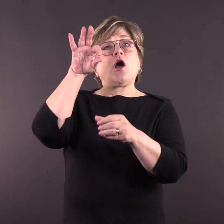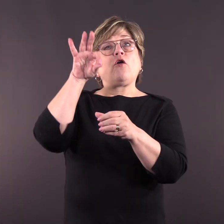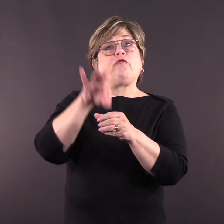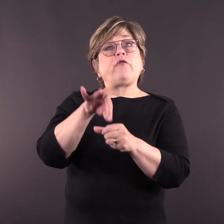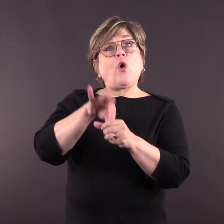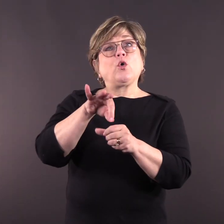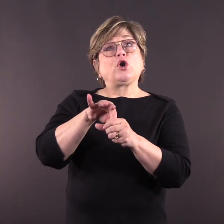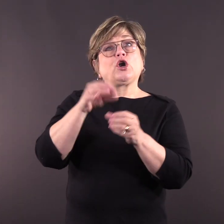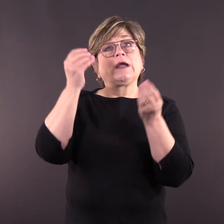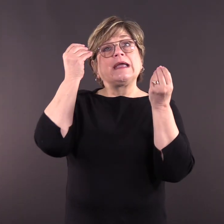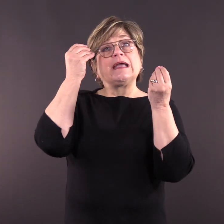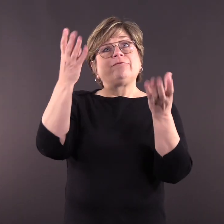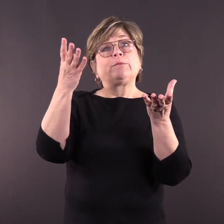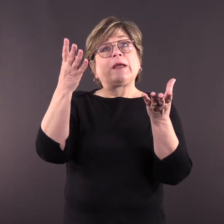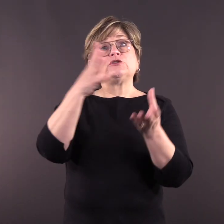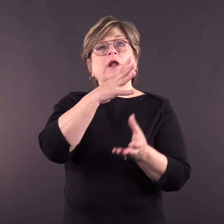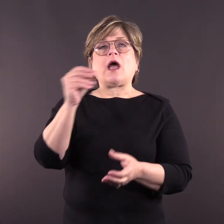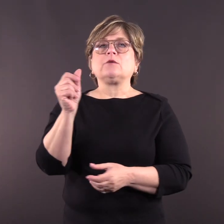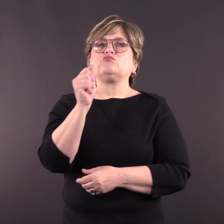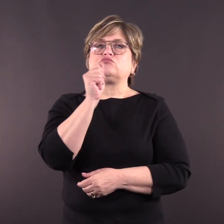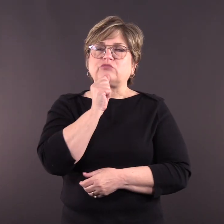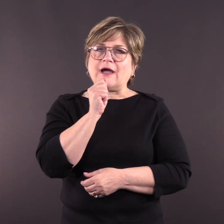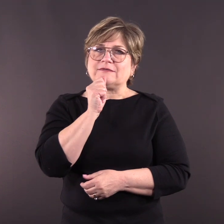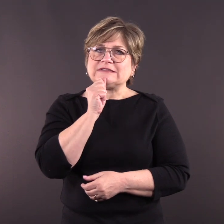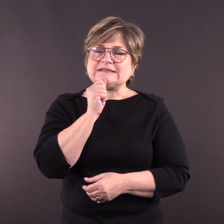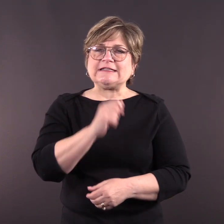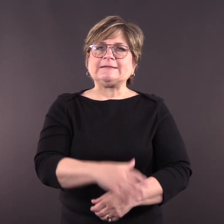Voter information and privacy